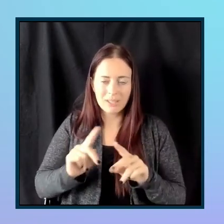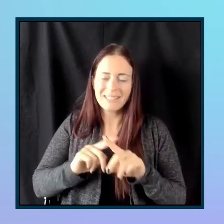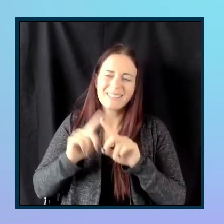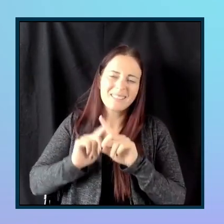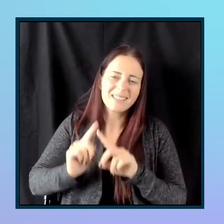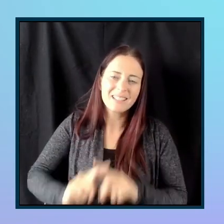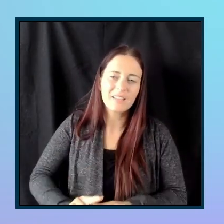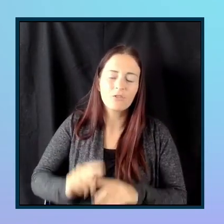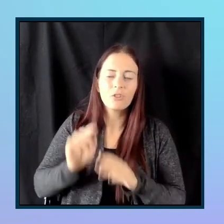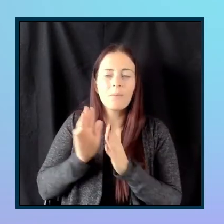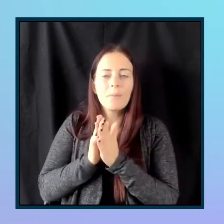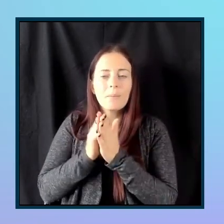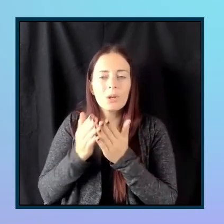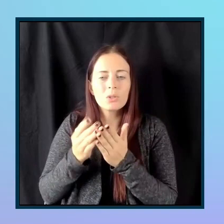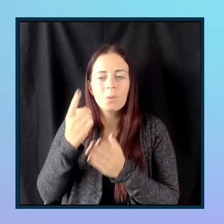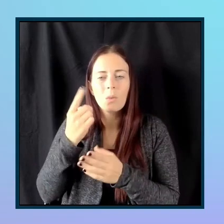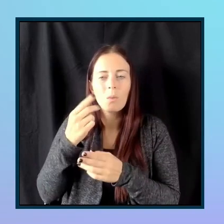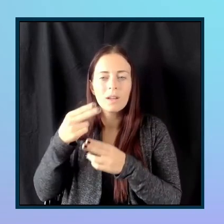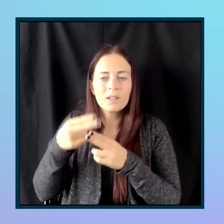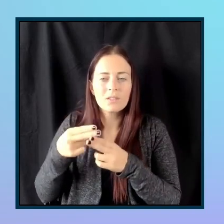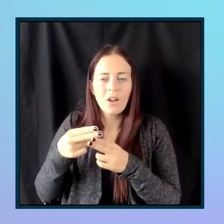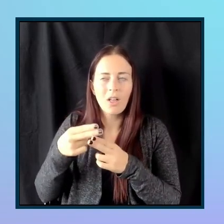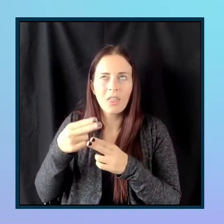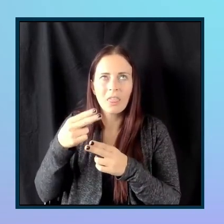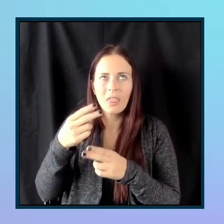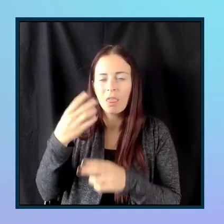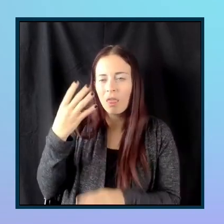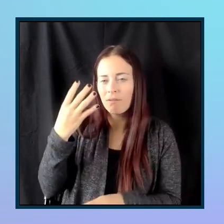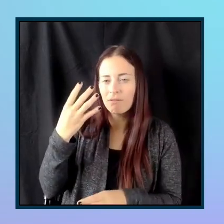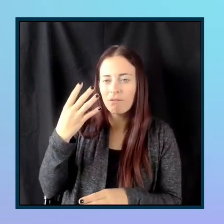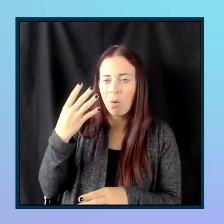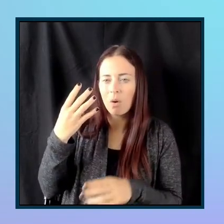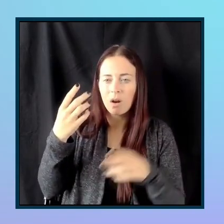I believe one is called "The Four Agreements." That's a book that I enjoy reading.